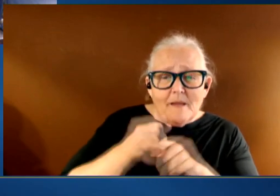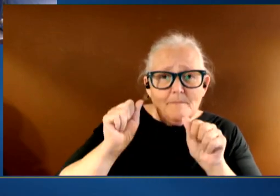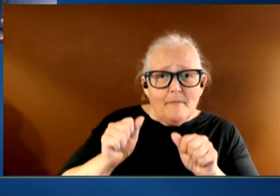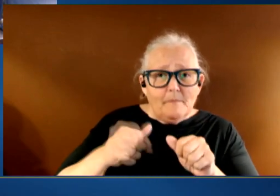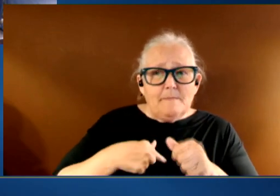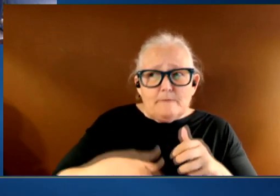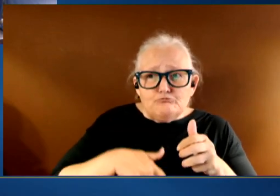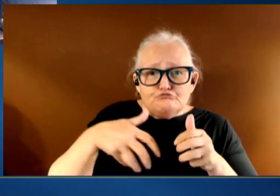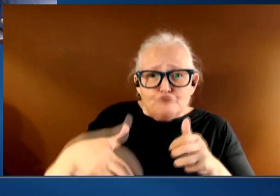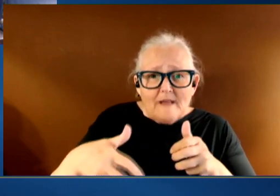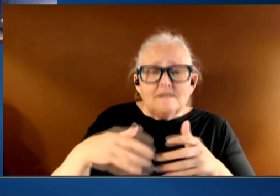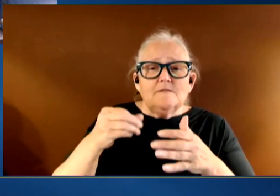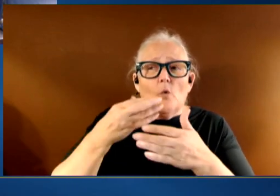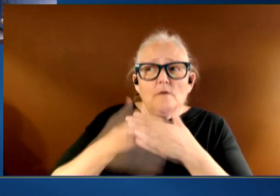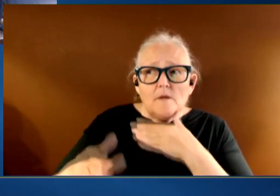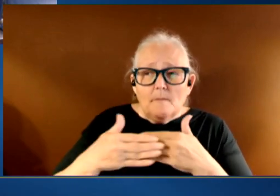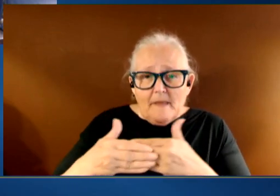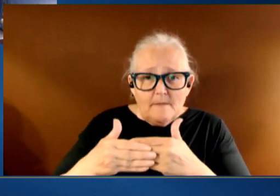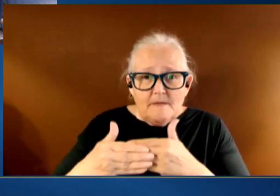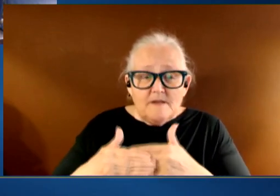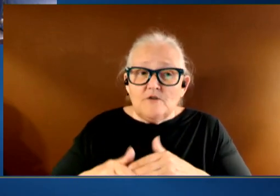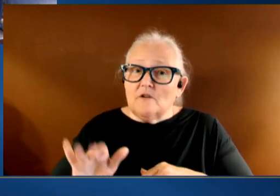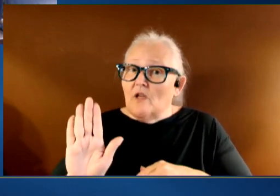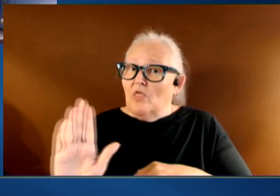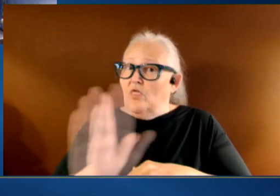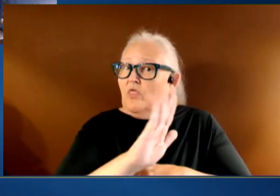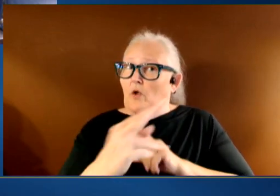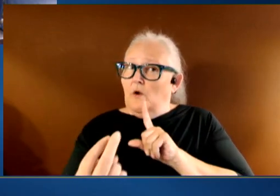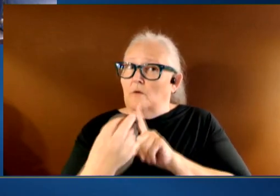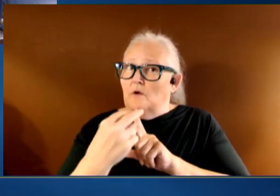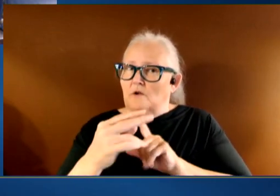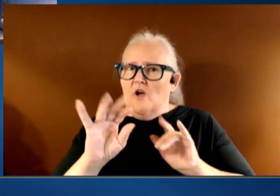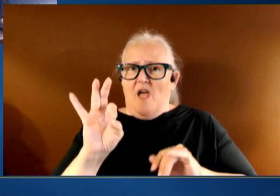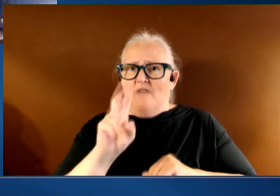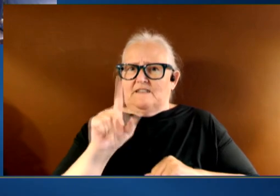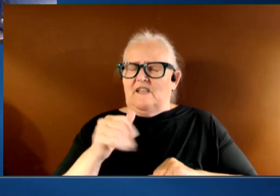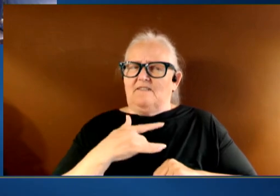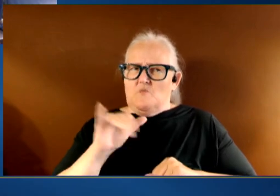These patient perspectives are very important to the FDA, and we need that feedback as we